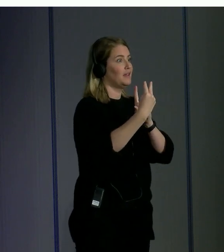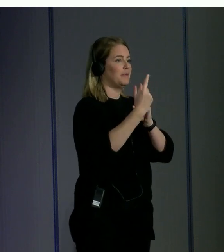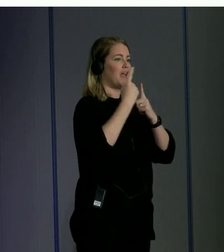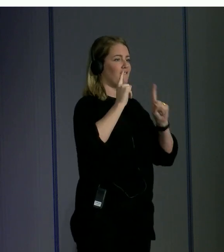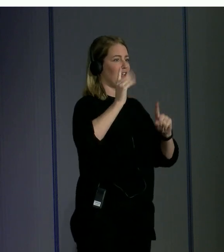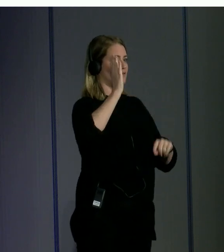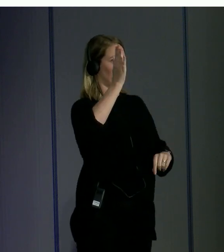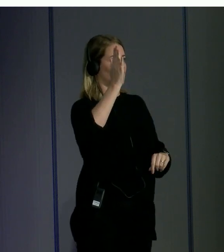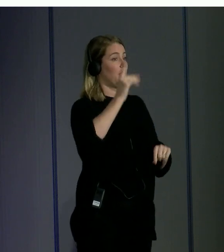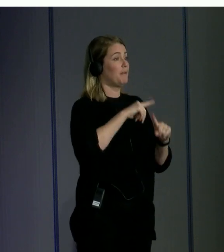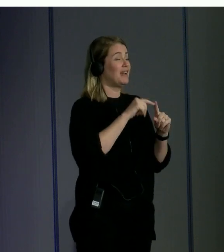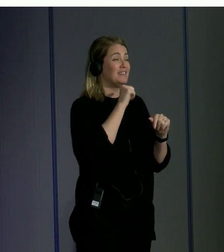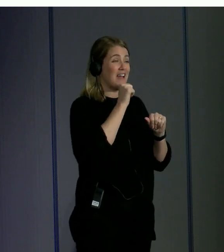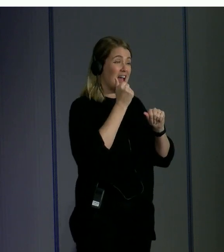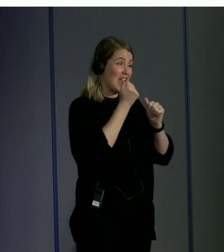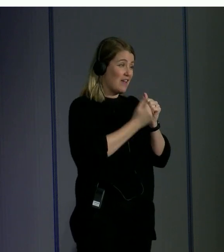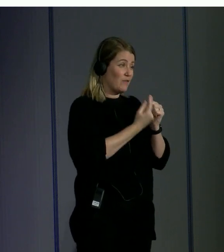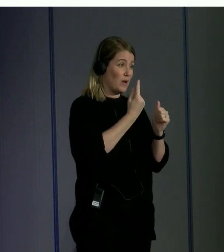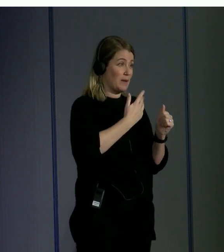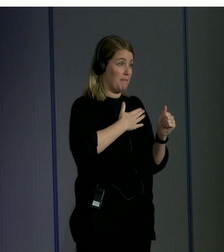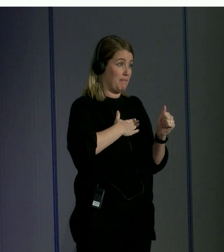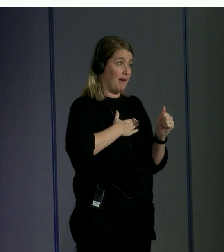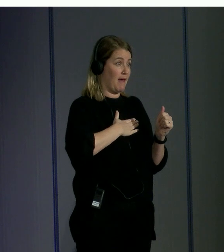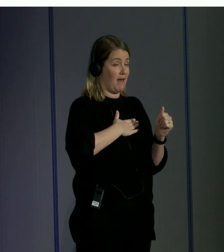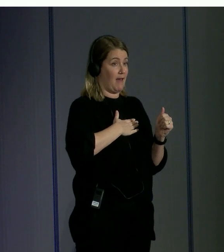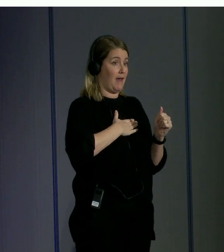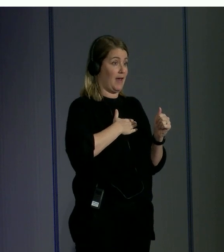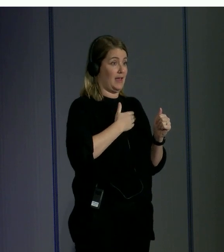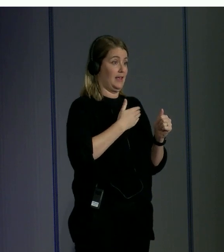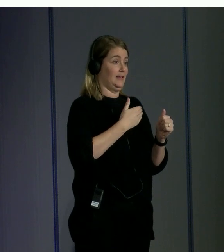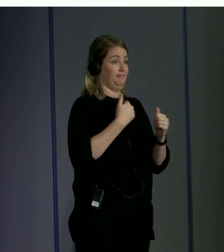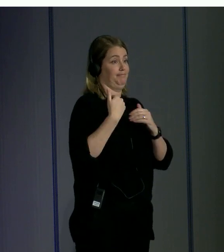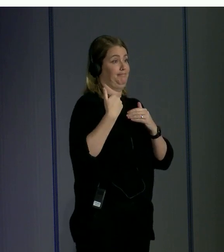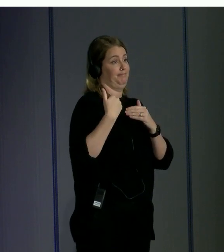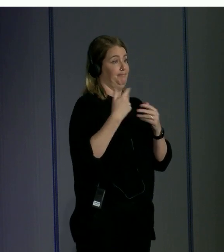But not everyone in my position is.